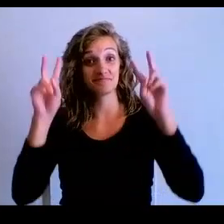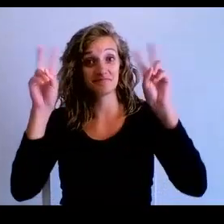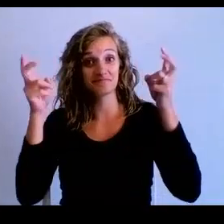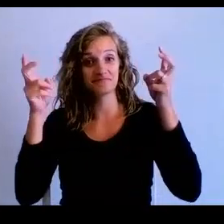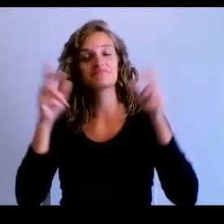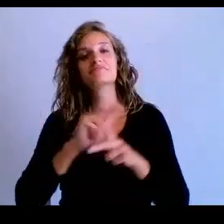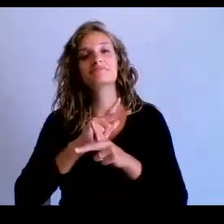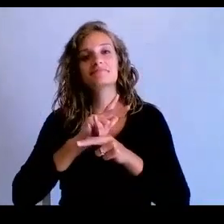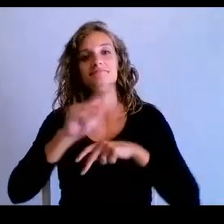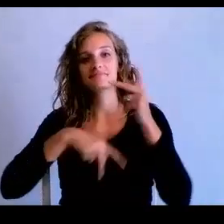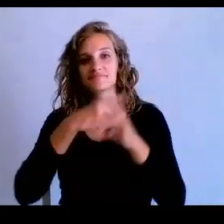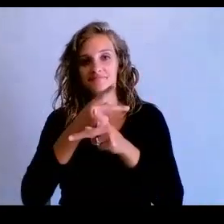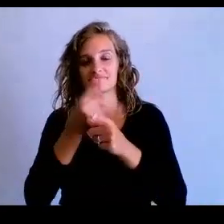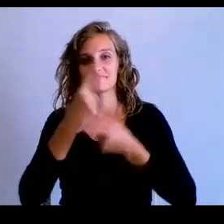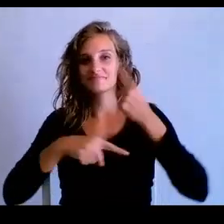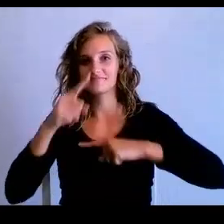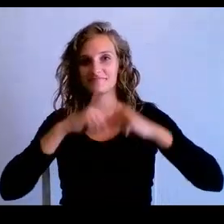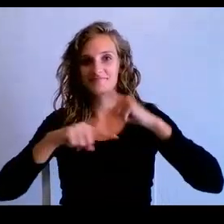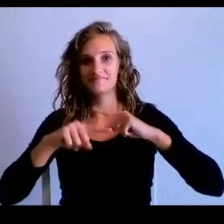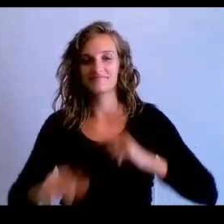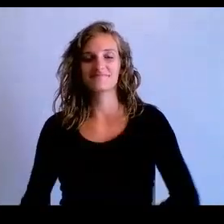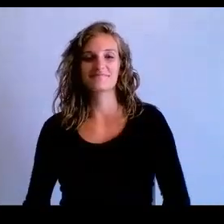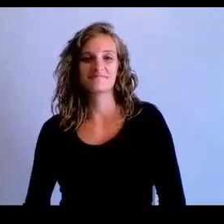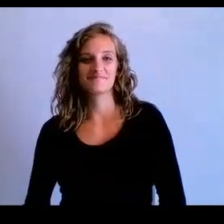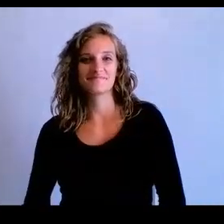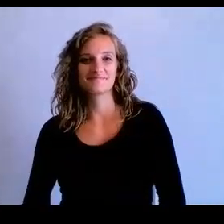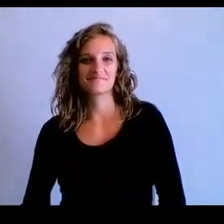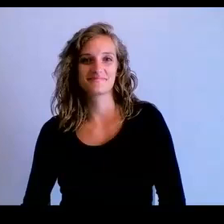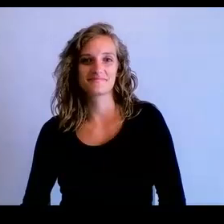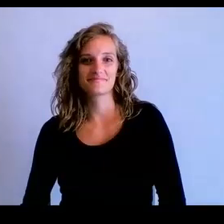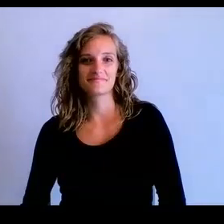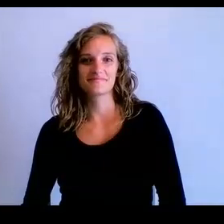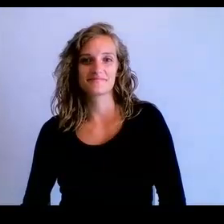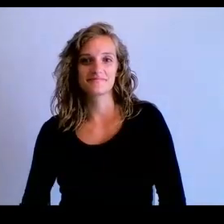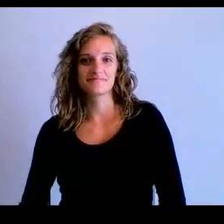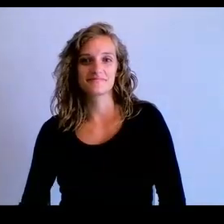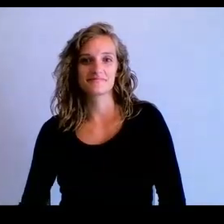hello this video is going to cover different types of signs